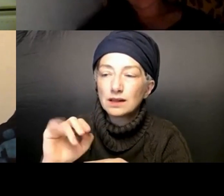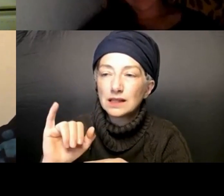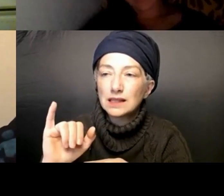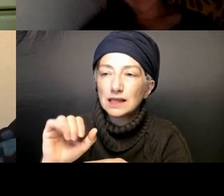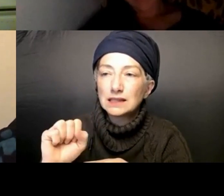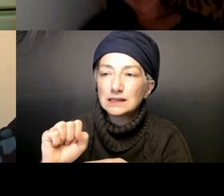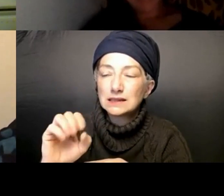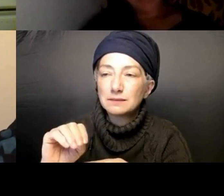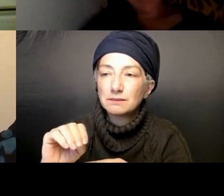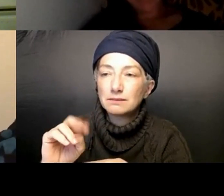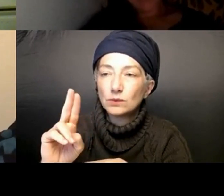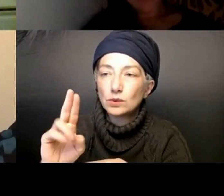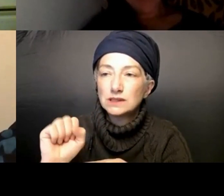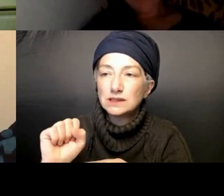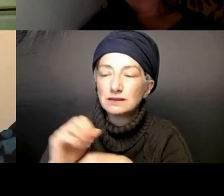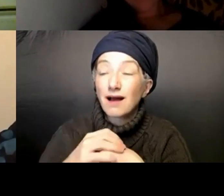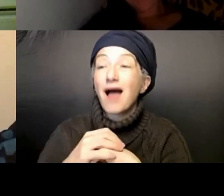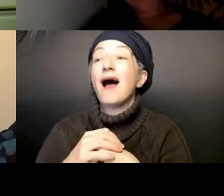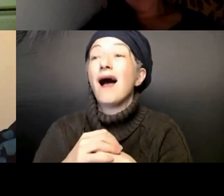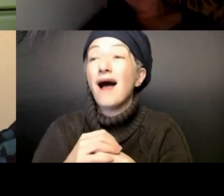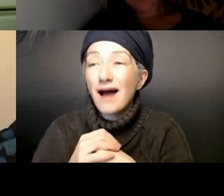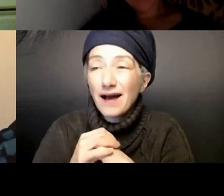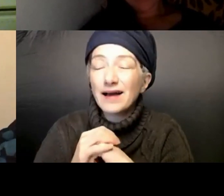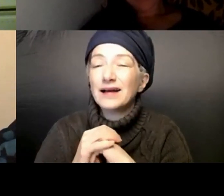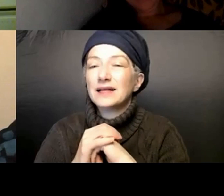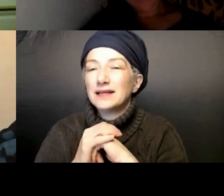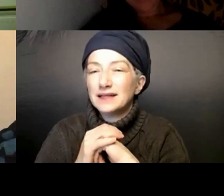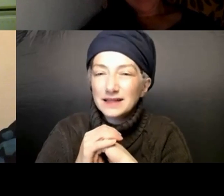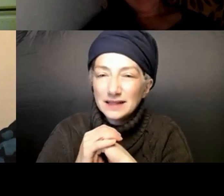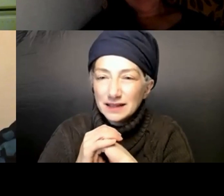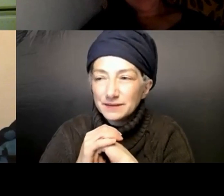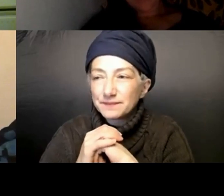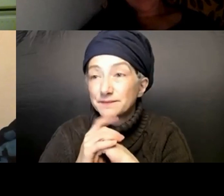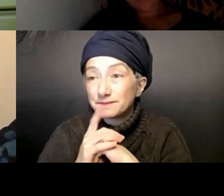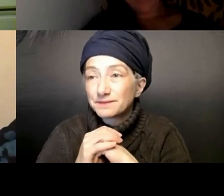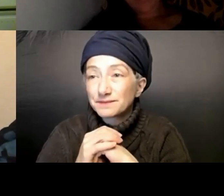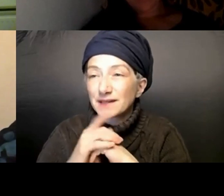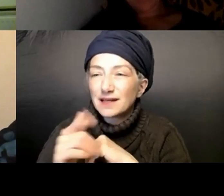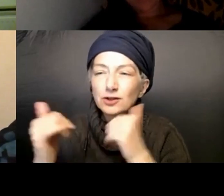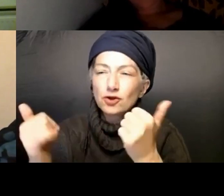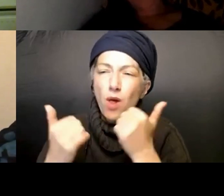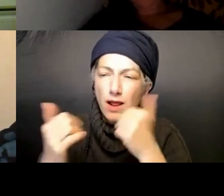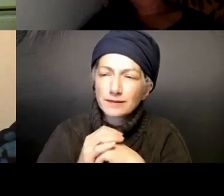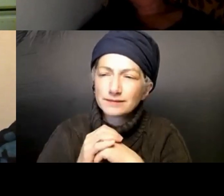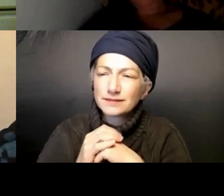Nina Mühlemann: Wow. Edwin Ramirez: I feel like it is super healing and revolutionary